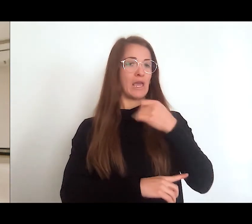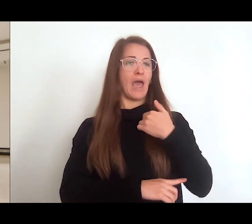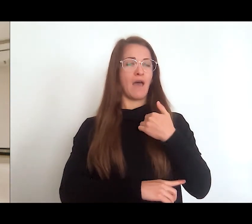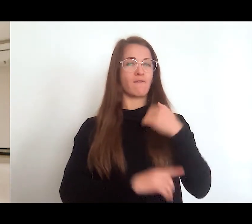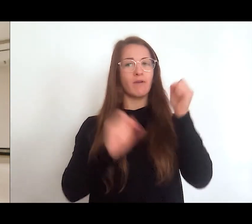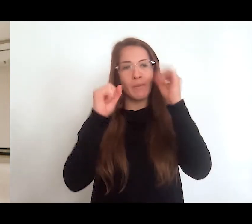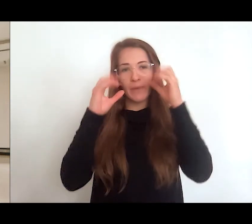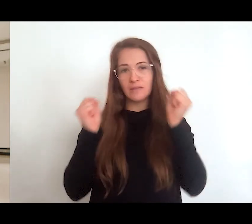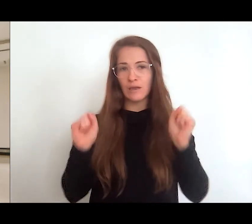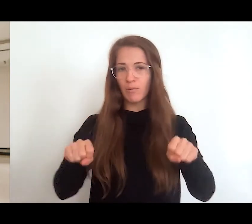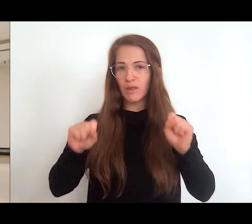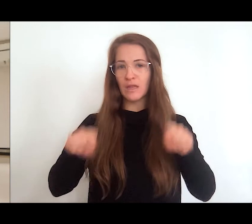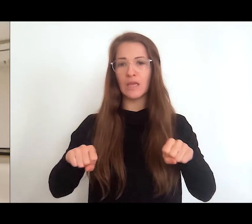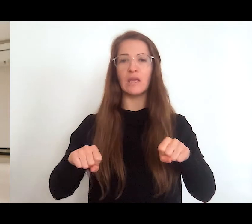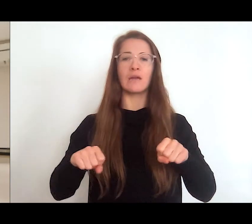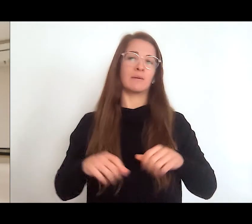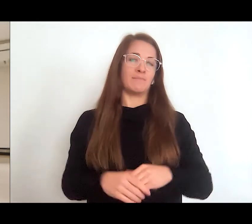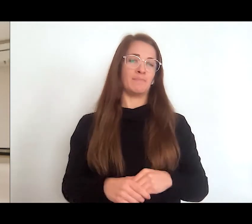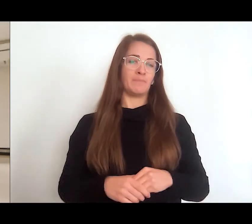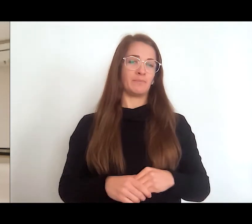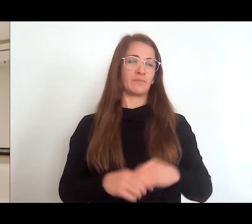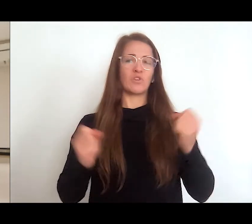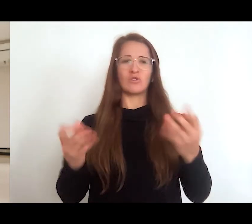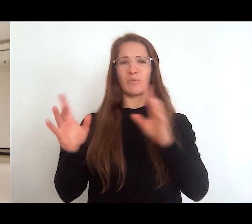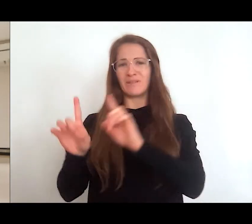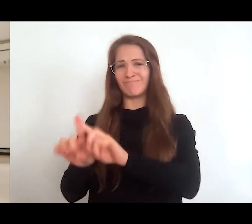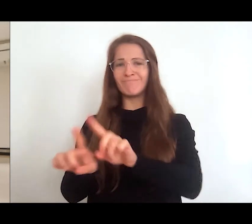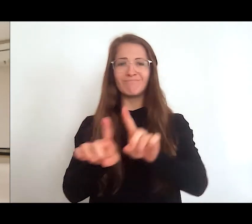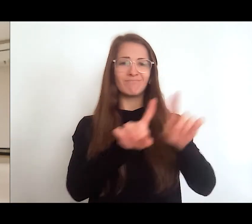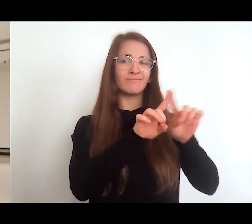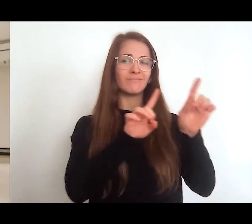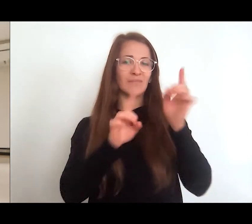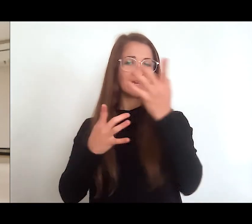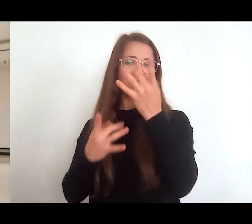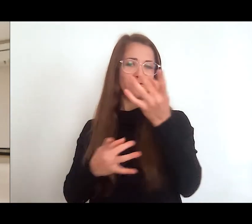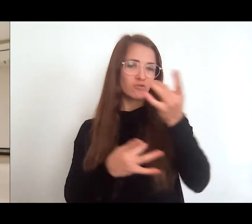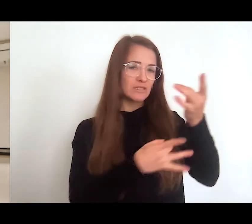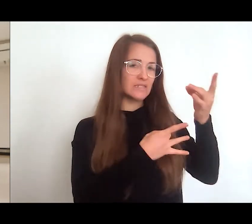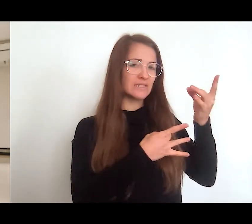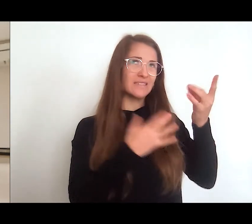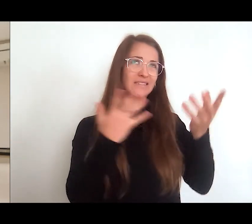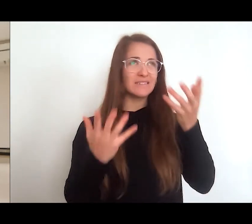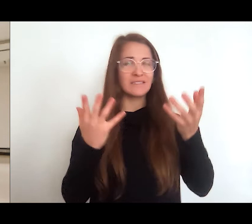A WHOLE WE REALLY HAVE THE ABILITY TO HAVE SO MANY